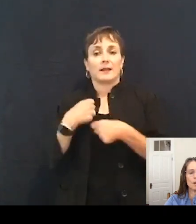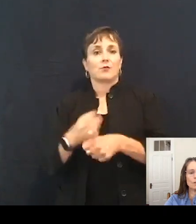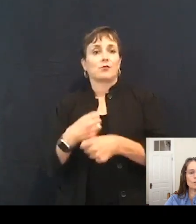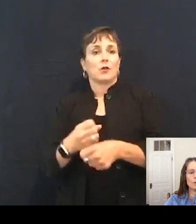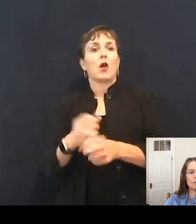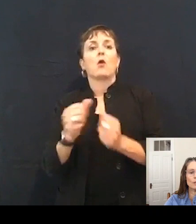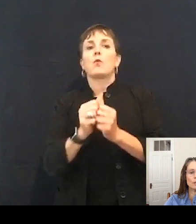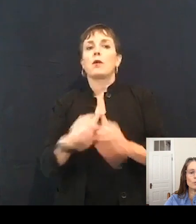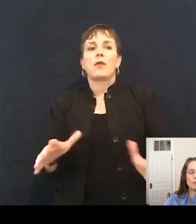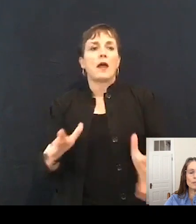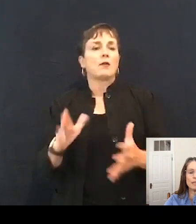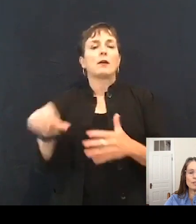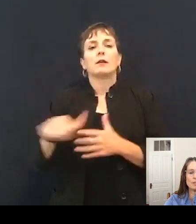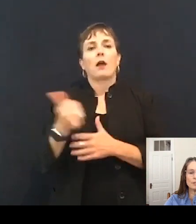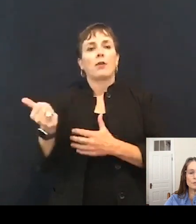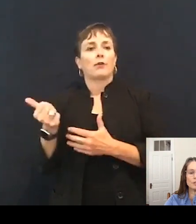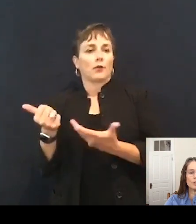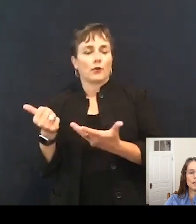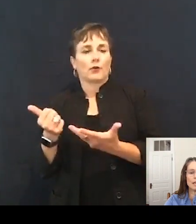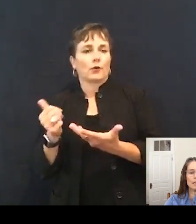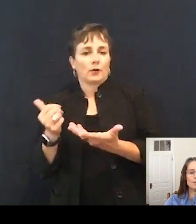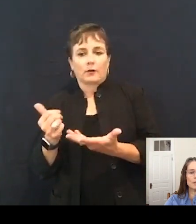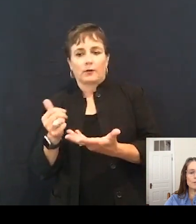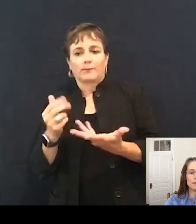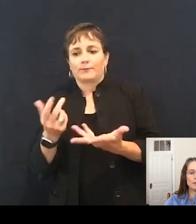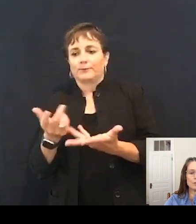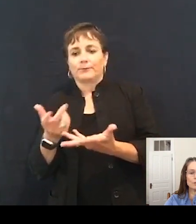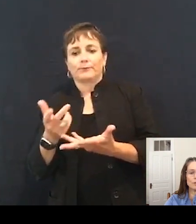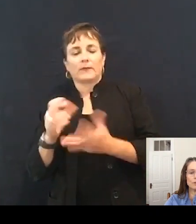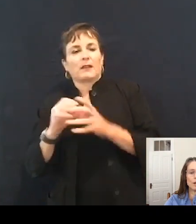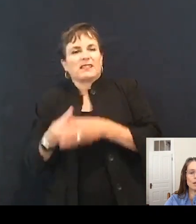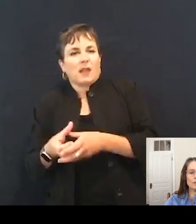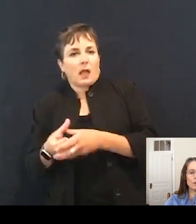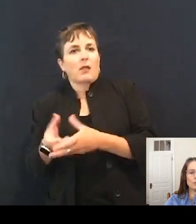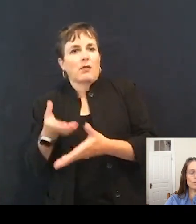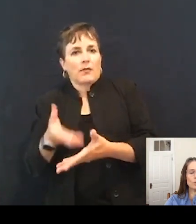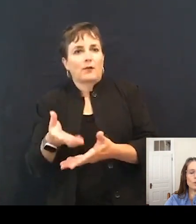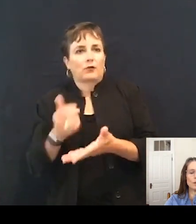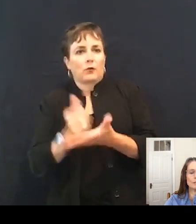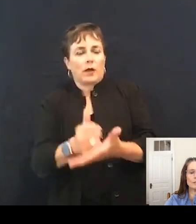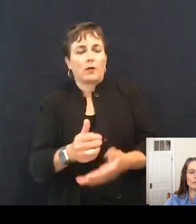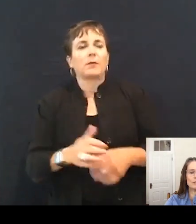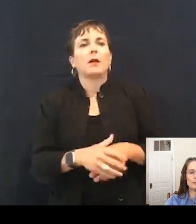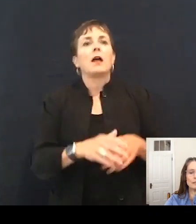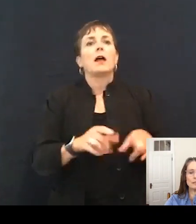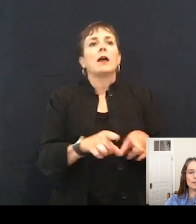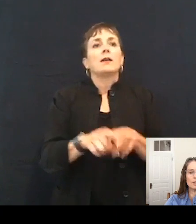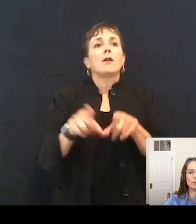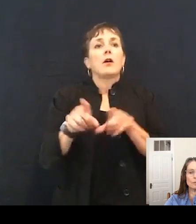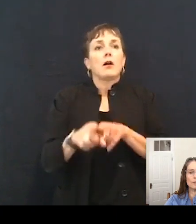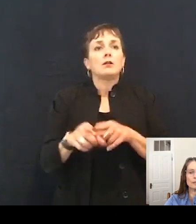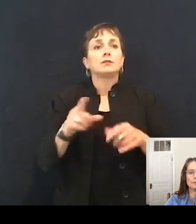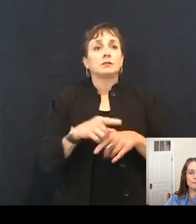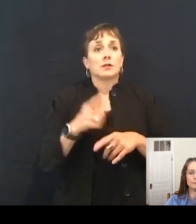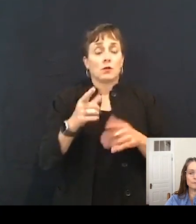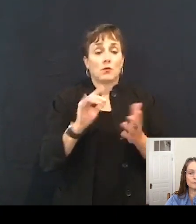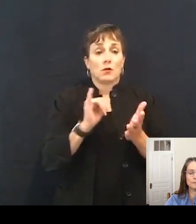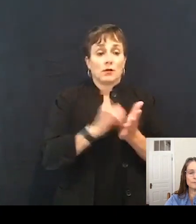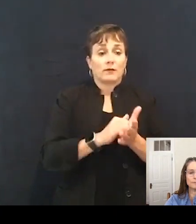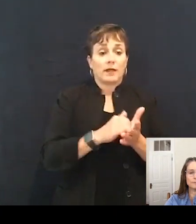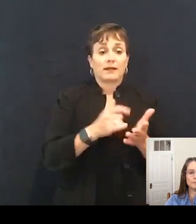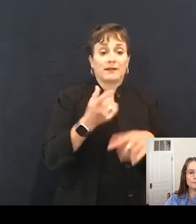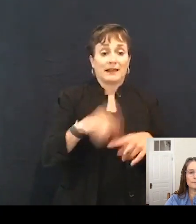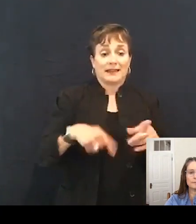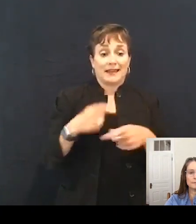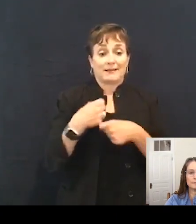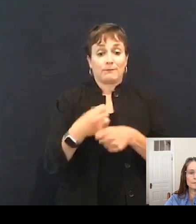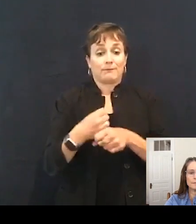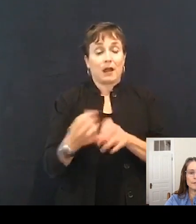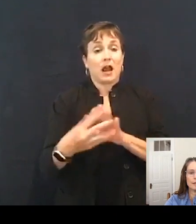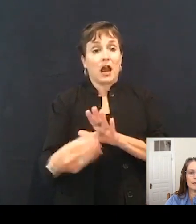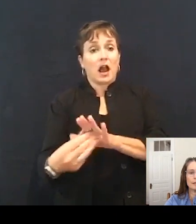Also, replication deficient AAV vectors are not known to cause disease in humans.